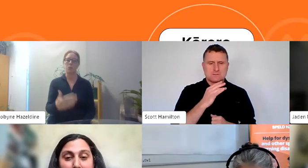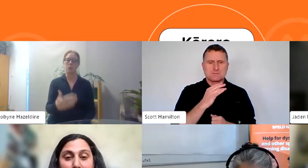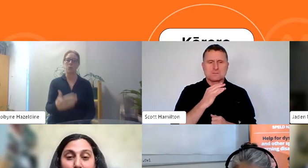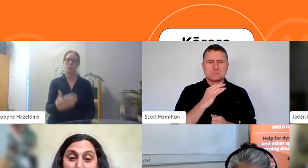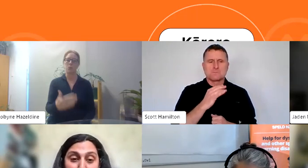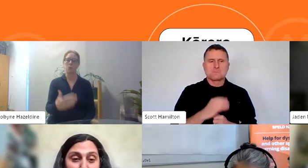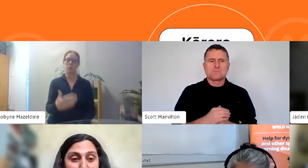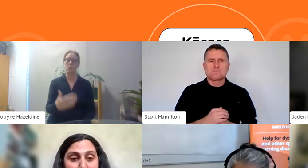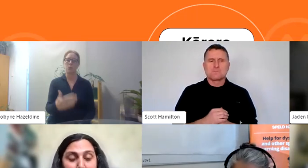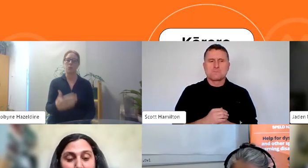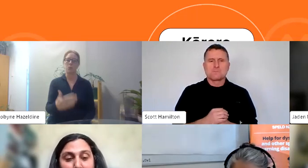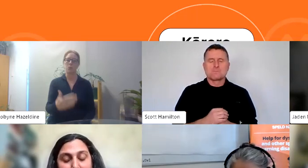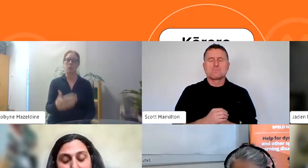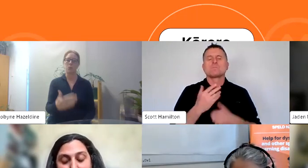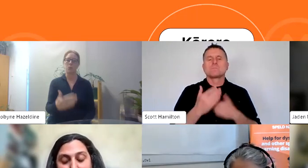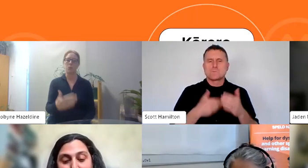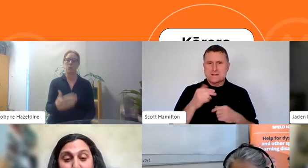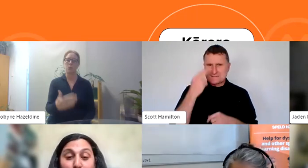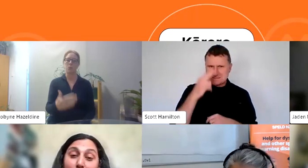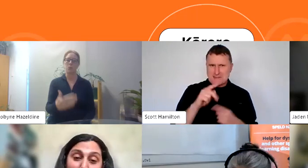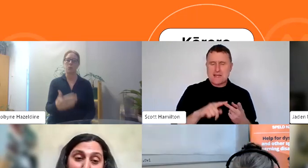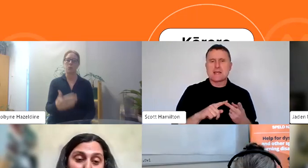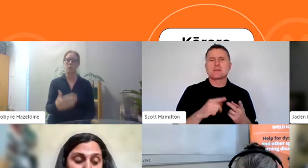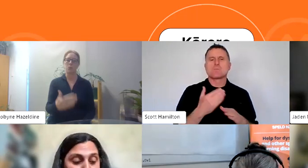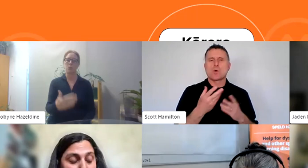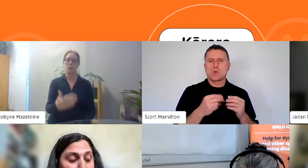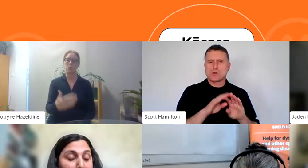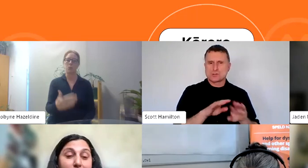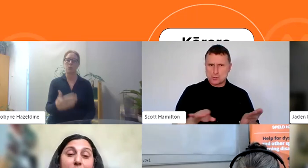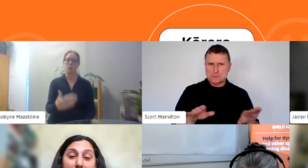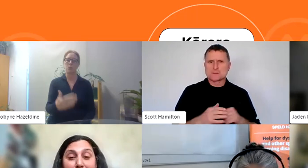ko Frian Wadia tōku ingoa, nō Tāmaki Makaurau ahau. So I'm a parent